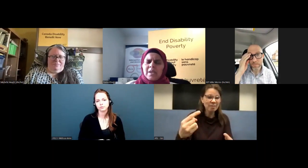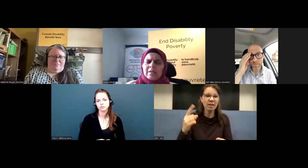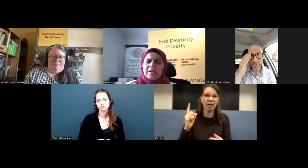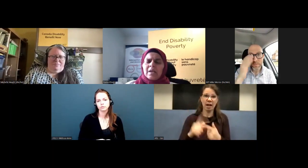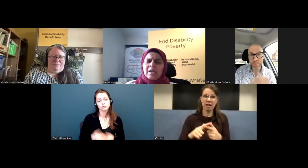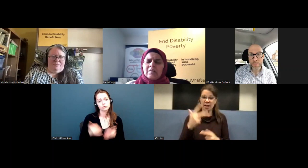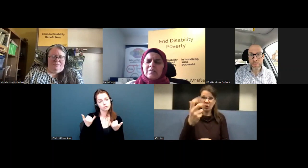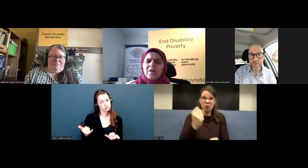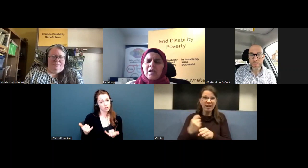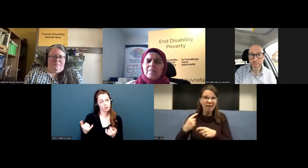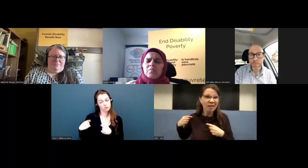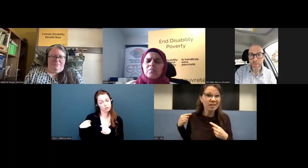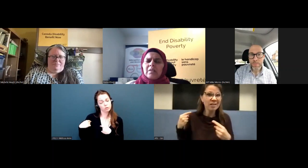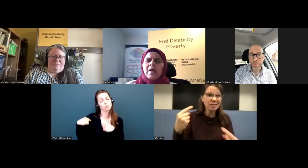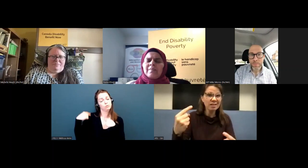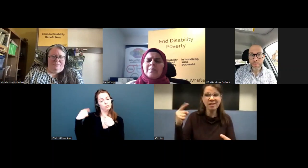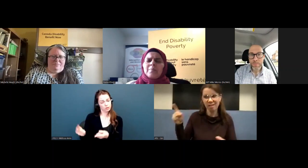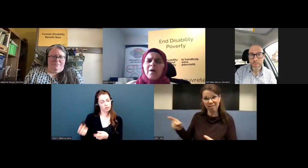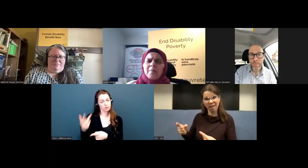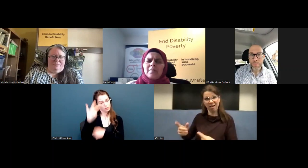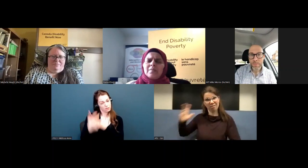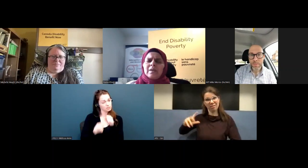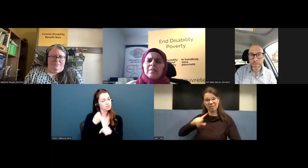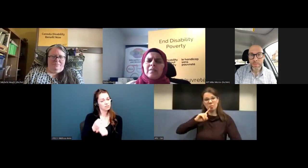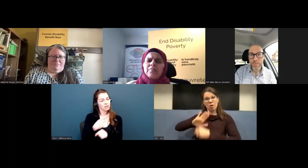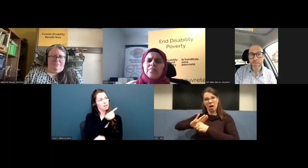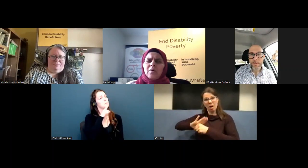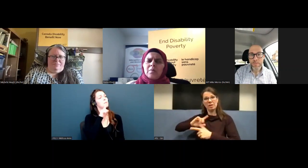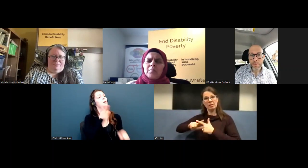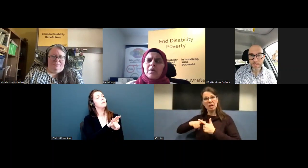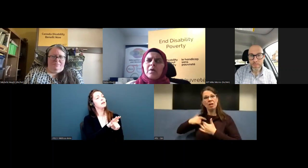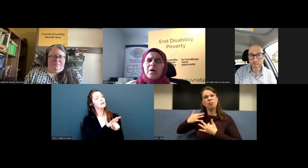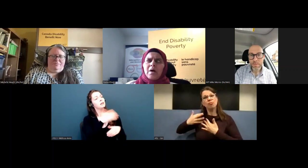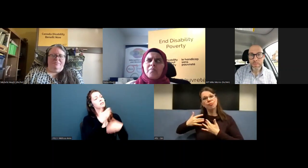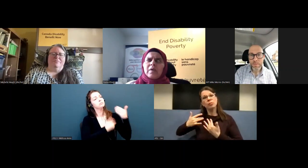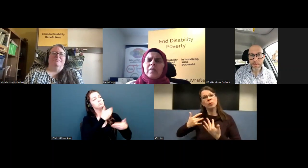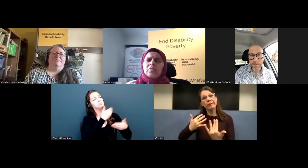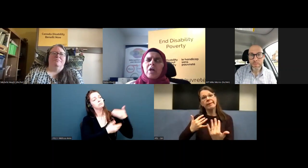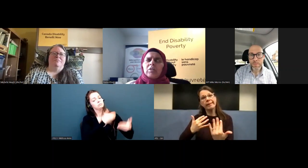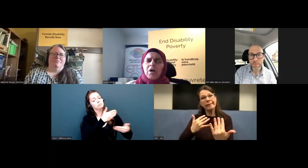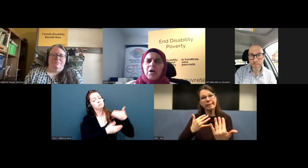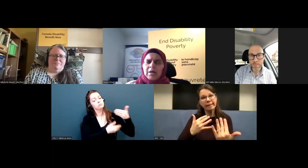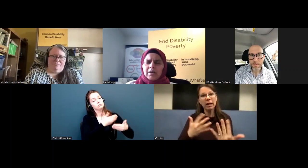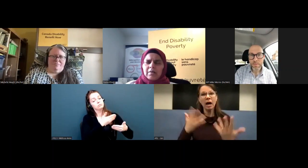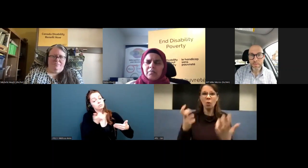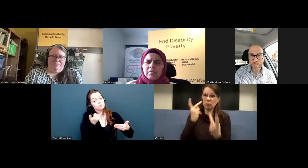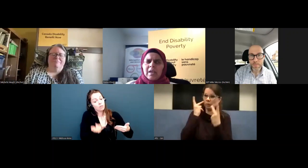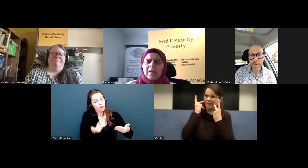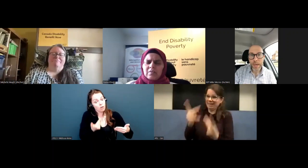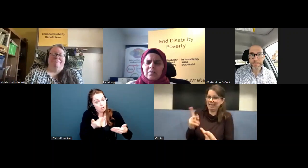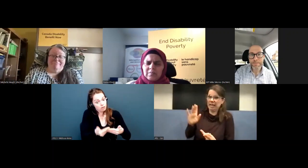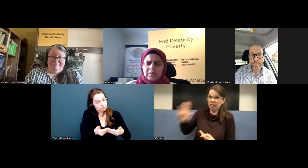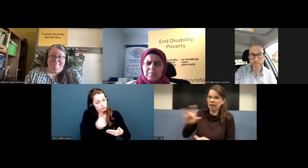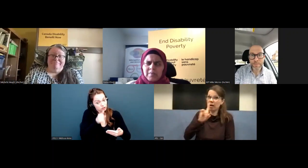IT IS TIME TO REALIZE THE PROMISE IN THE FORM OF THE LAW FOR THE CANADA DISABILITY BENEFIT.